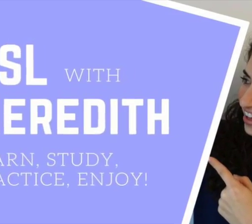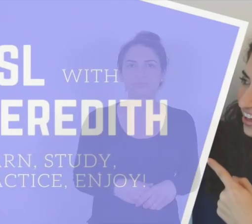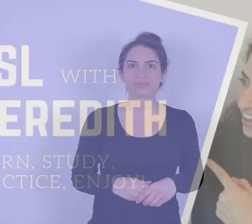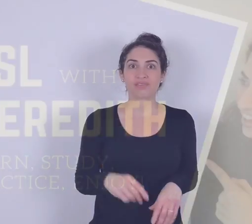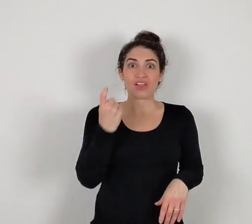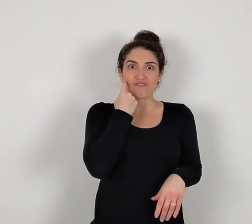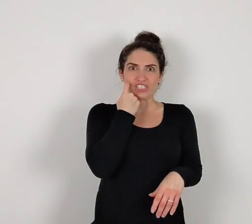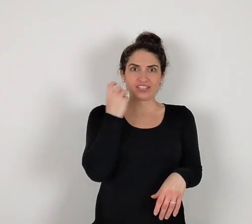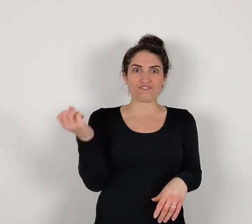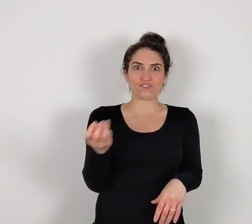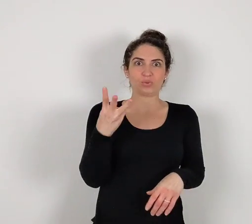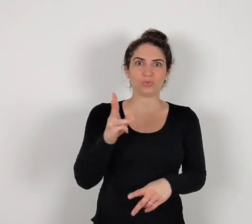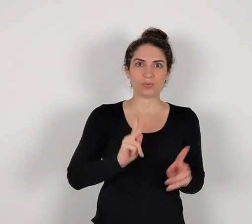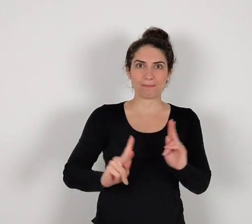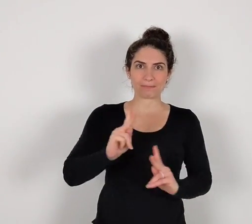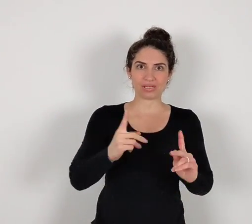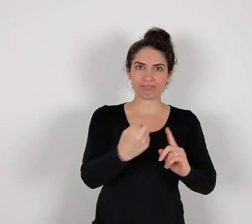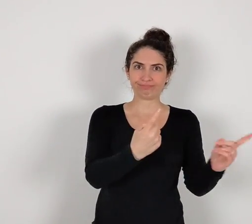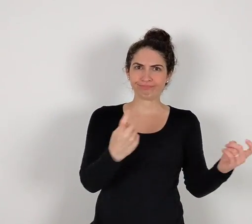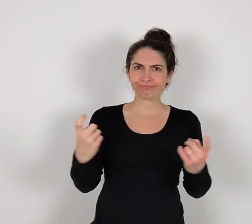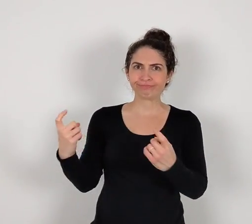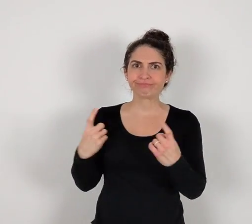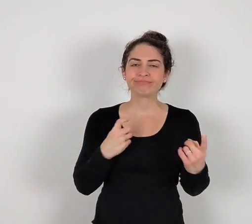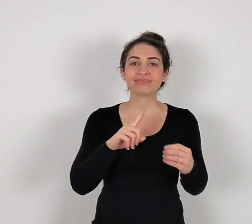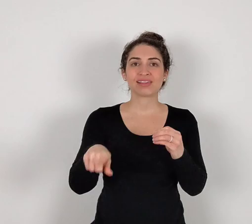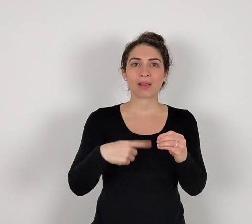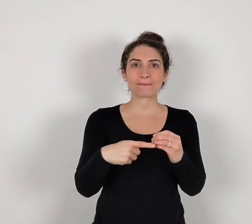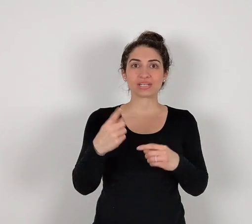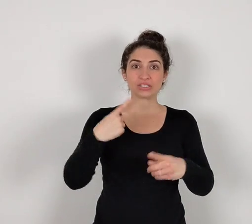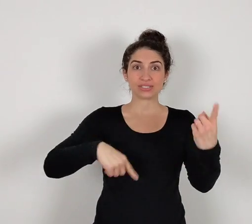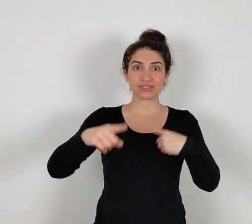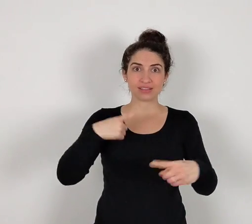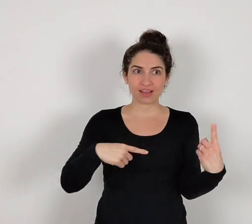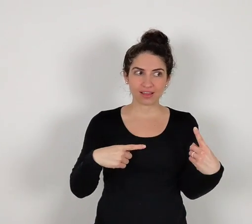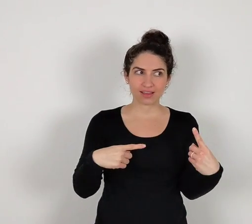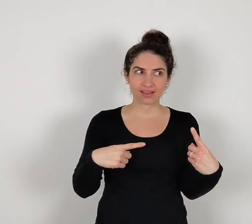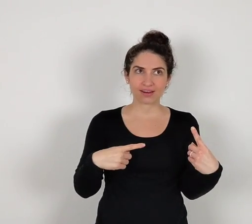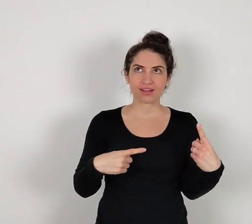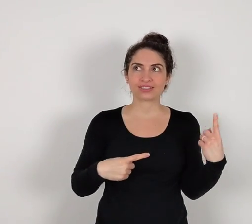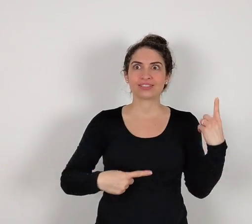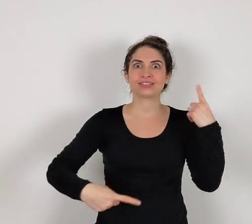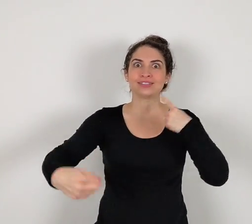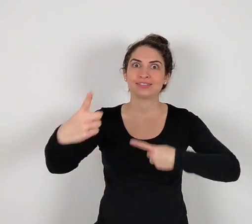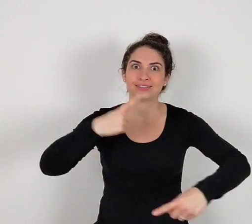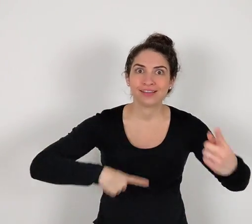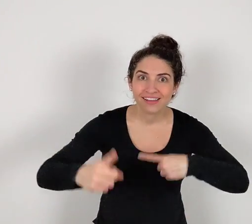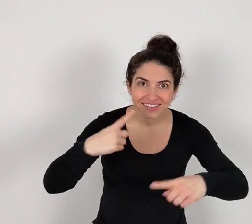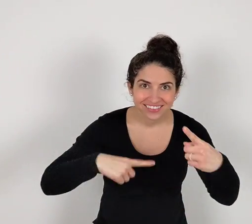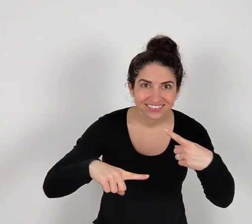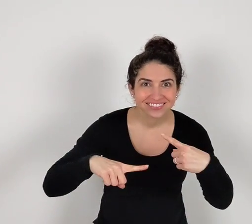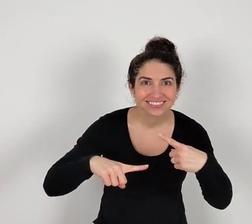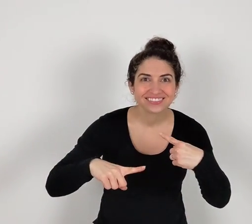Recently, a few people have asked me about the sign for "sign".